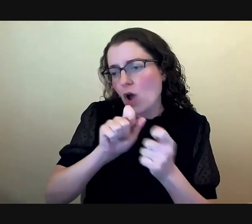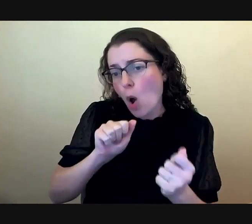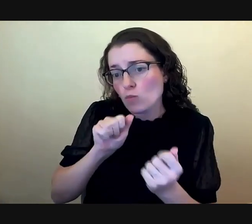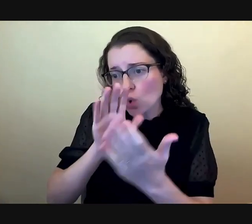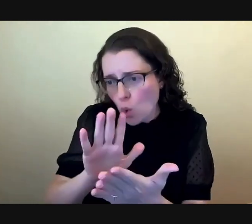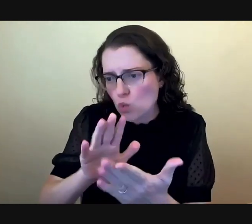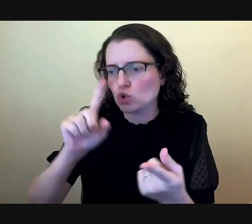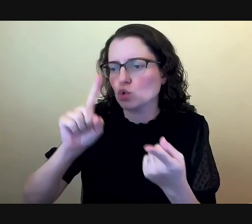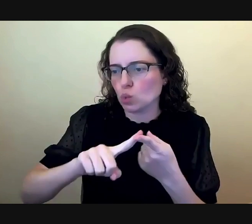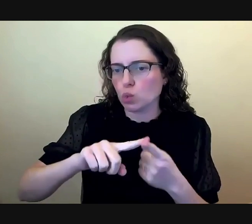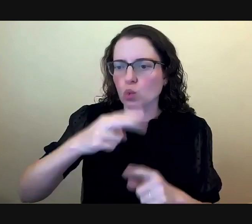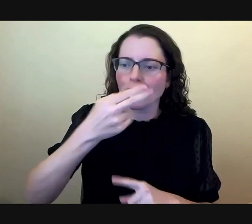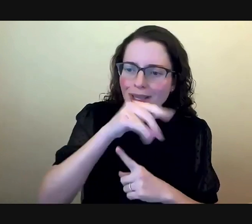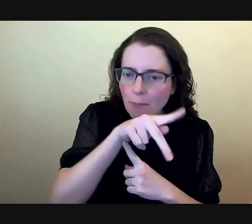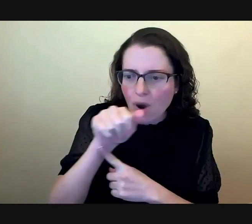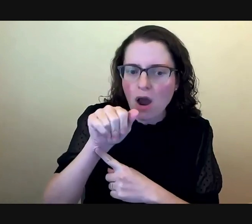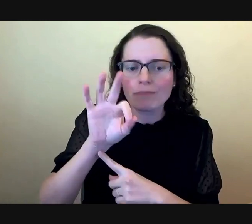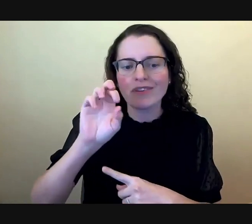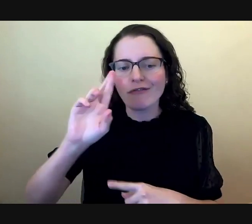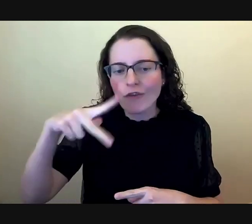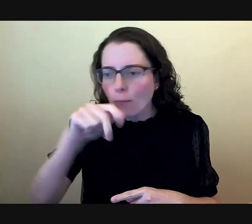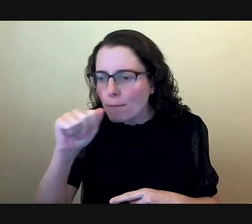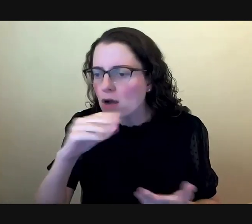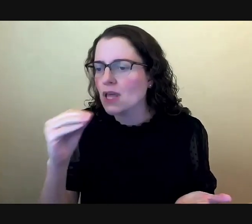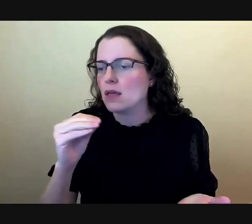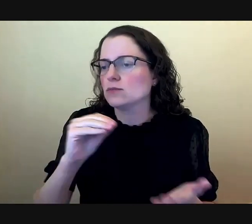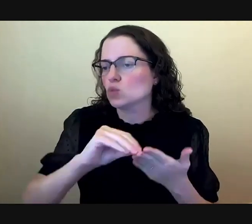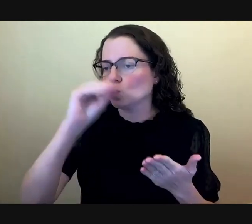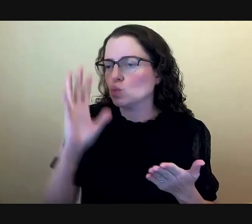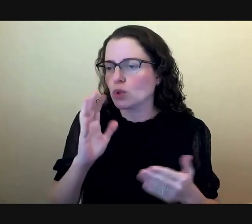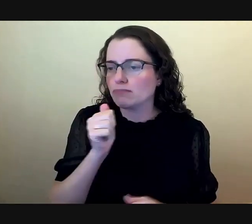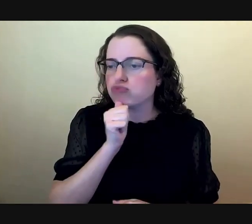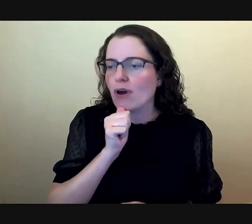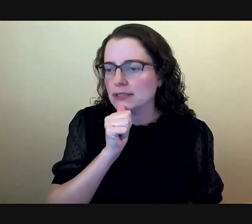Your institution will have very, very specific approaches they take in terms of HIPAA or FERPA